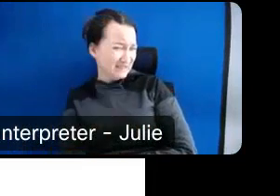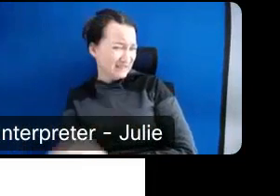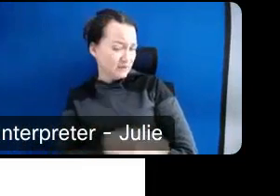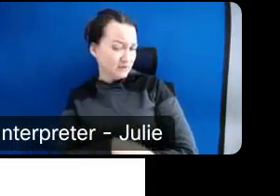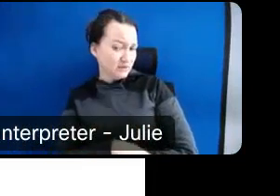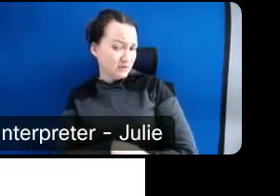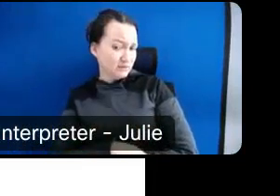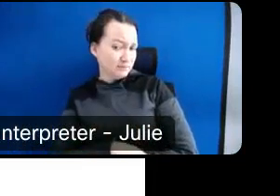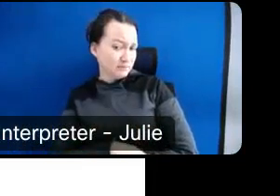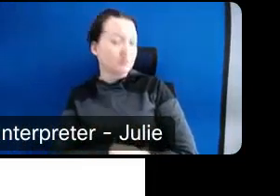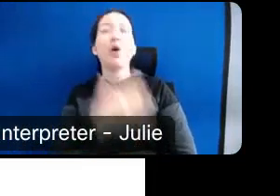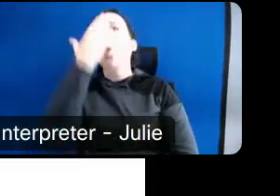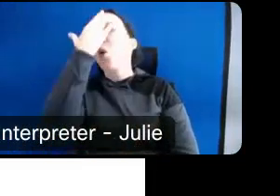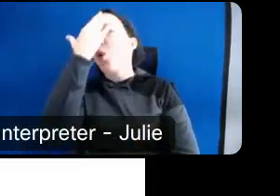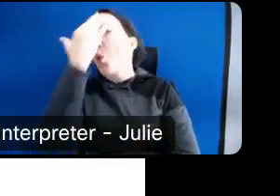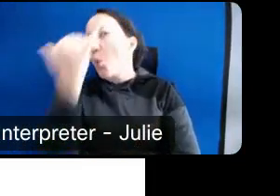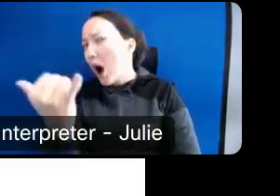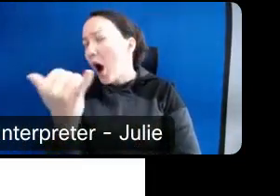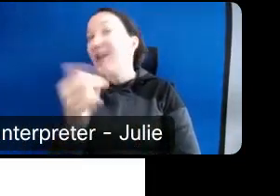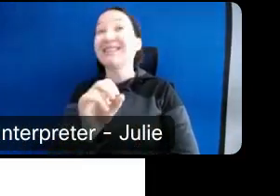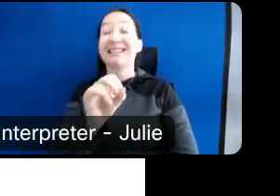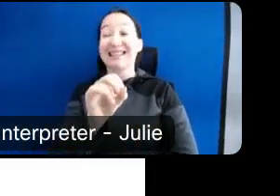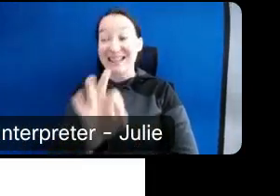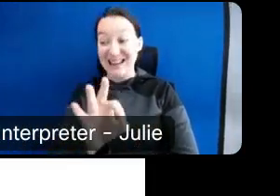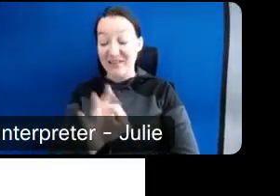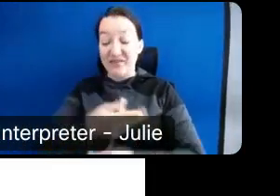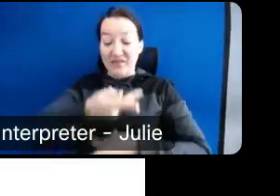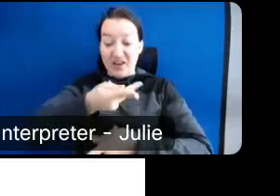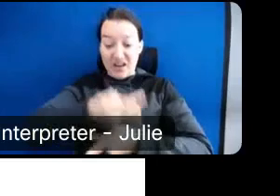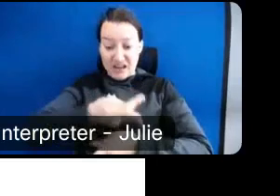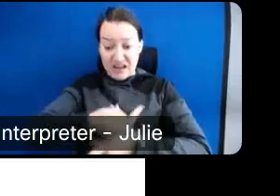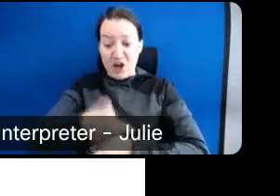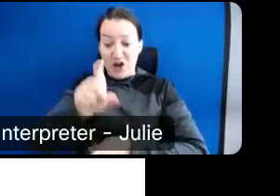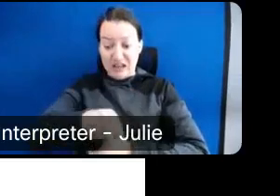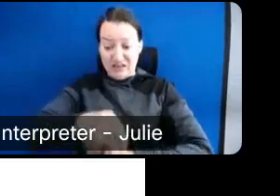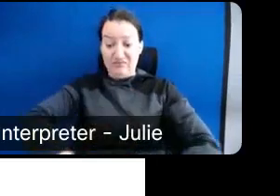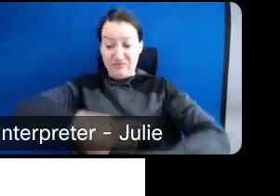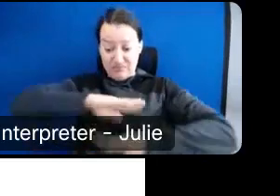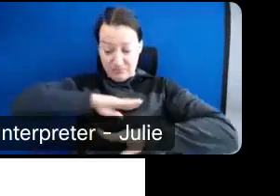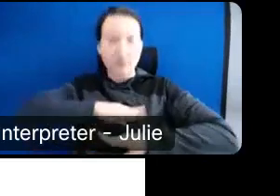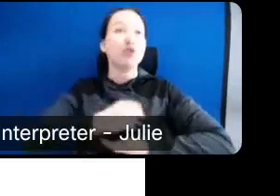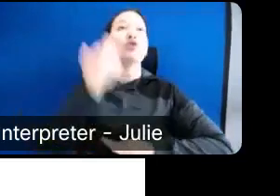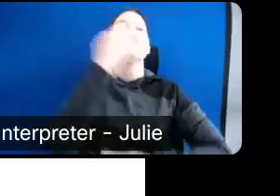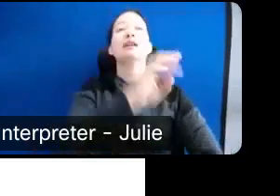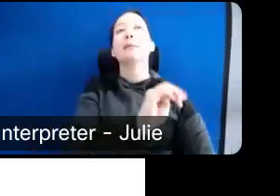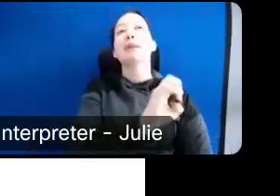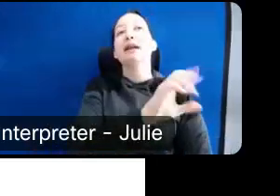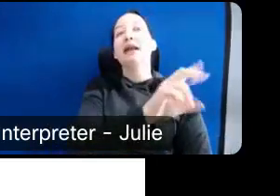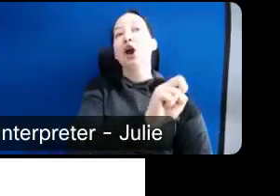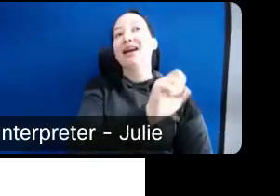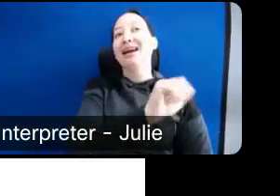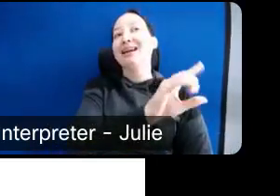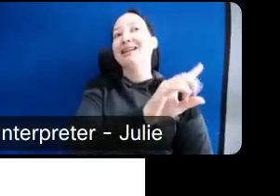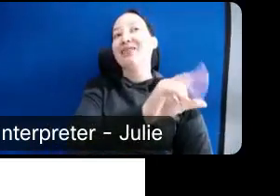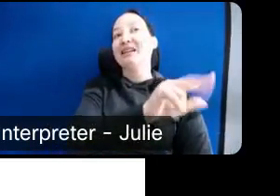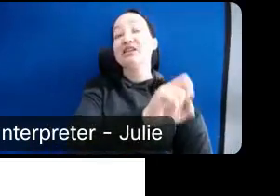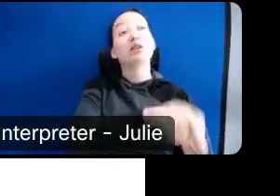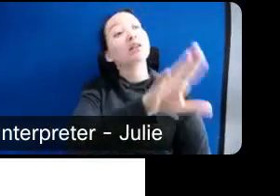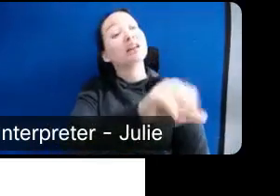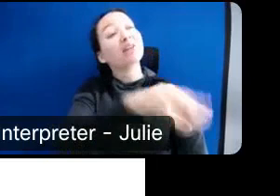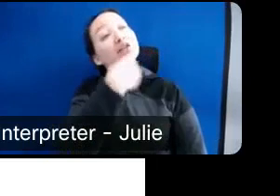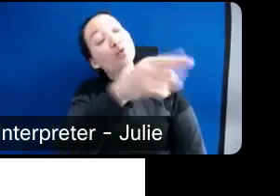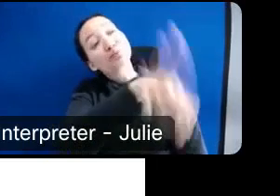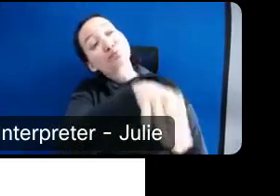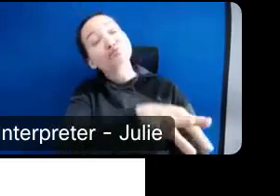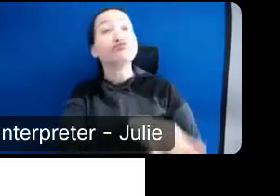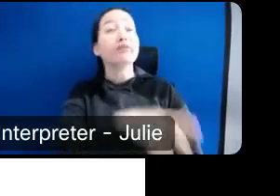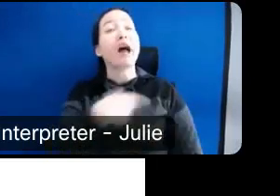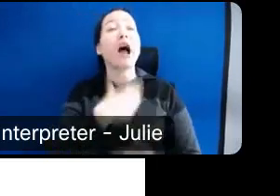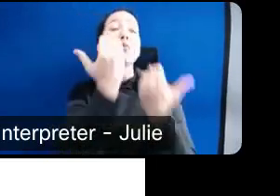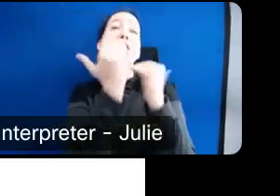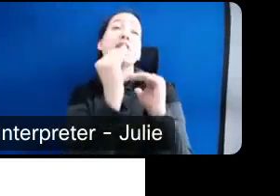Why would it if they're getting the care that they need because Medicare advantage in exchange if I say to you, Frida, I'm going to constrain your freedom.